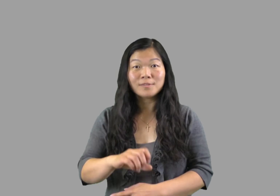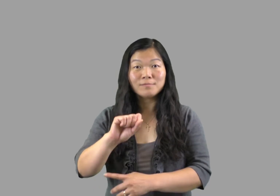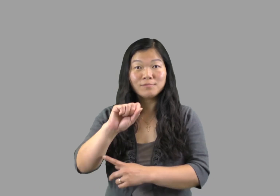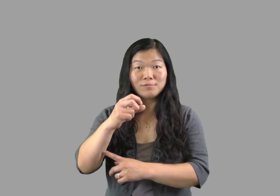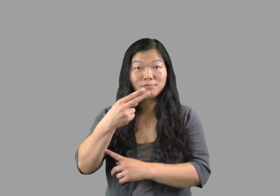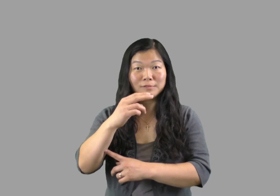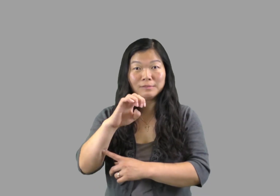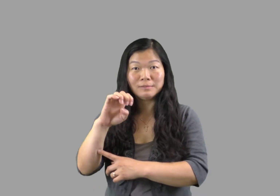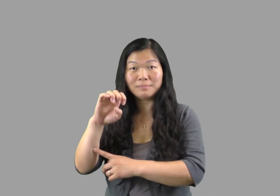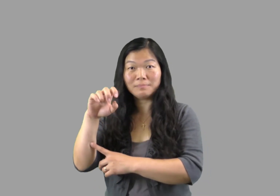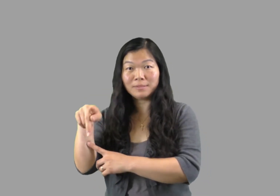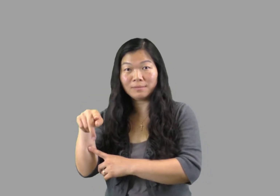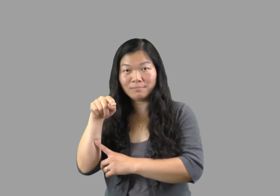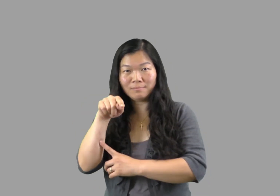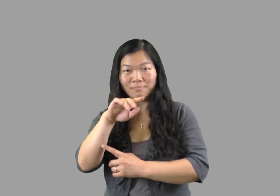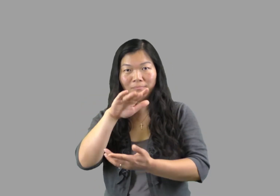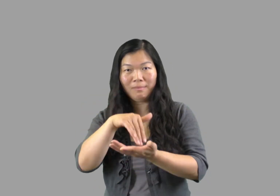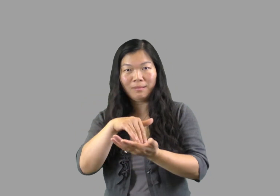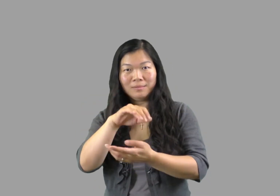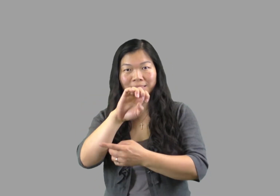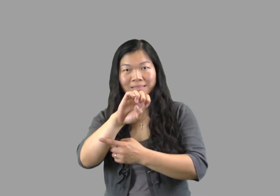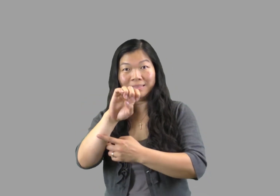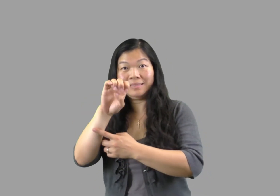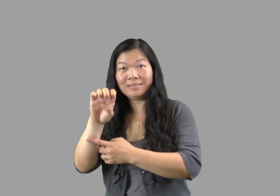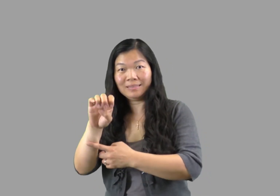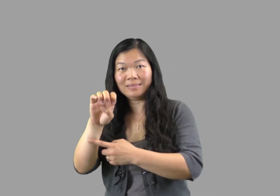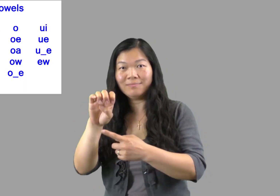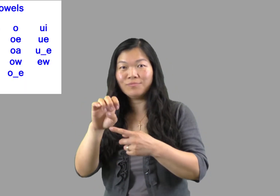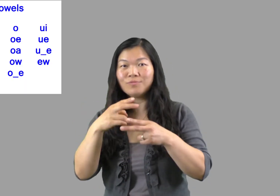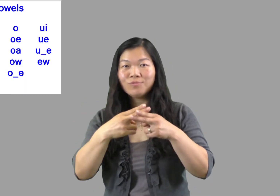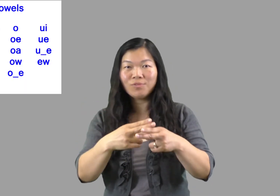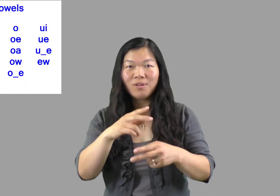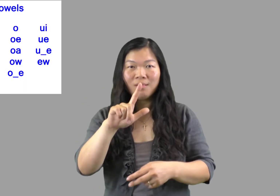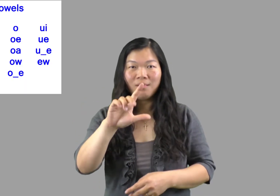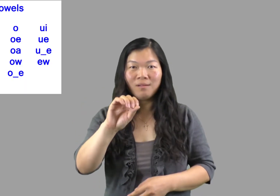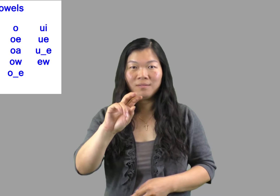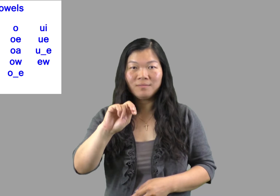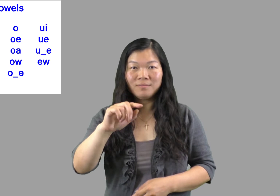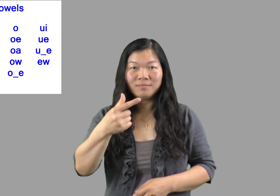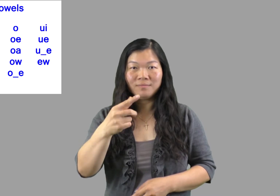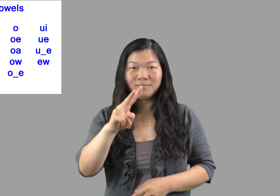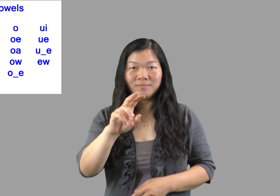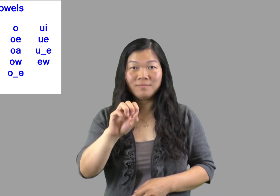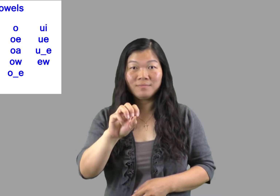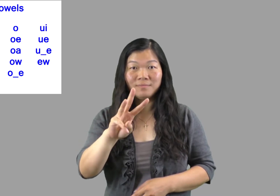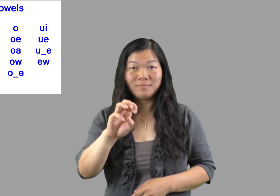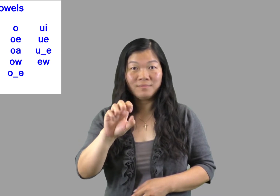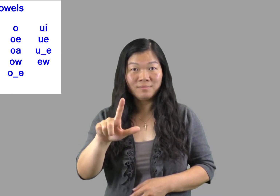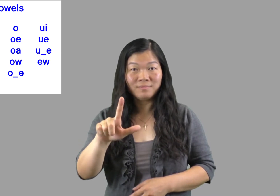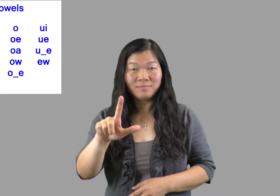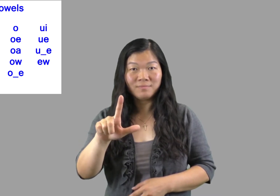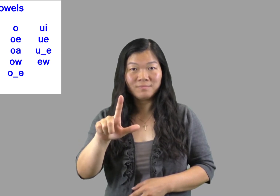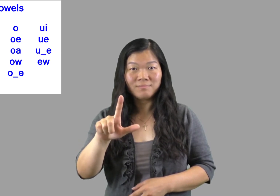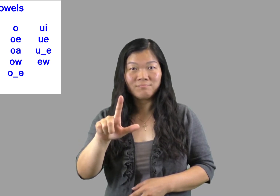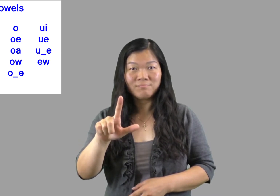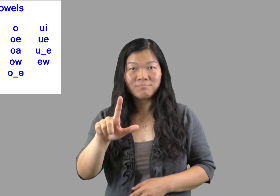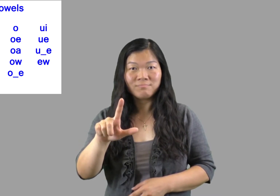The ‘ee’ combination in the middle of sheep is called a long vowel.